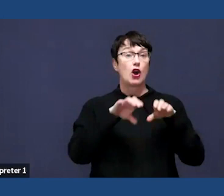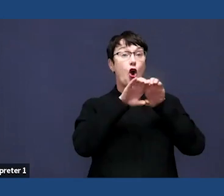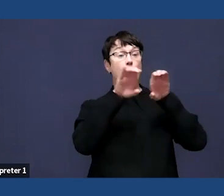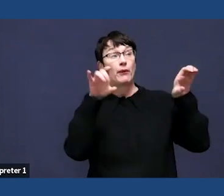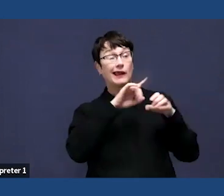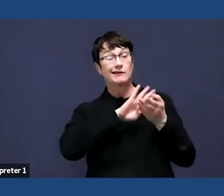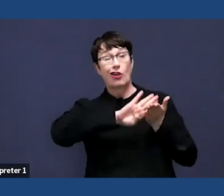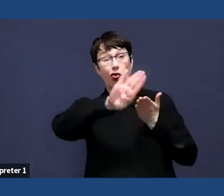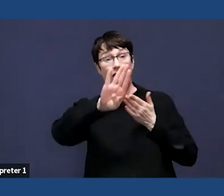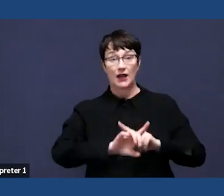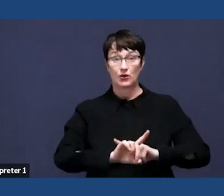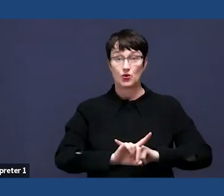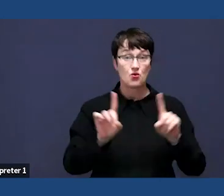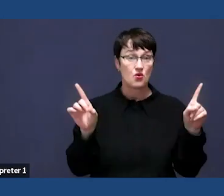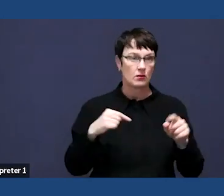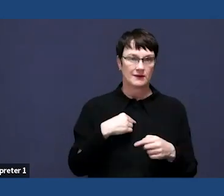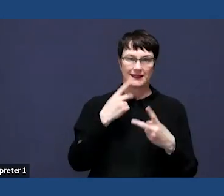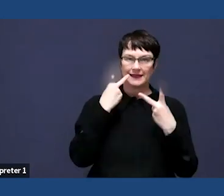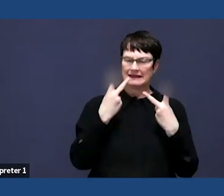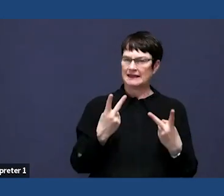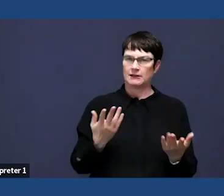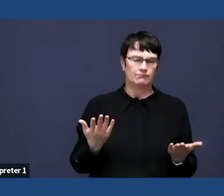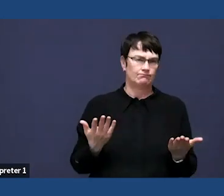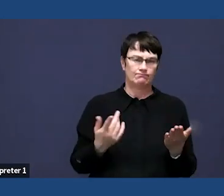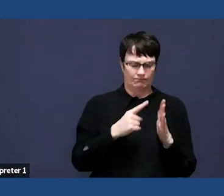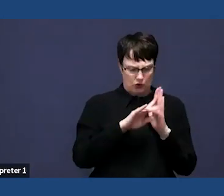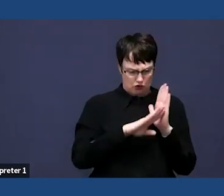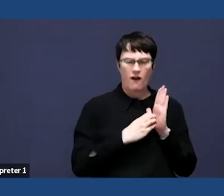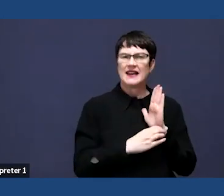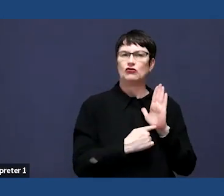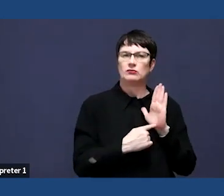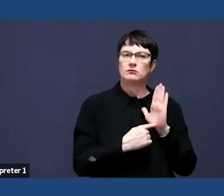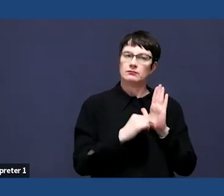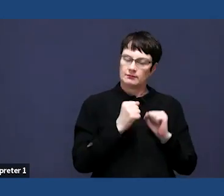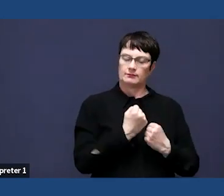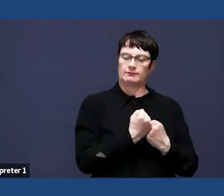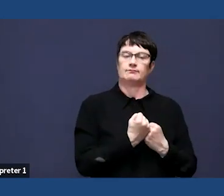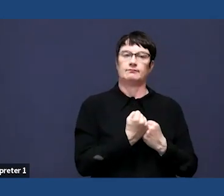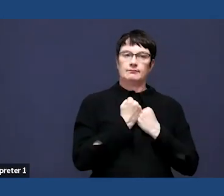without a Convention, by leading the way, to show that it works, by supporting older